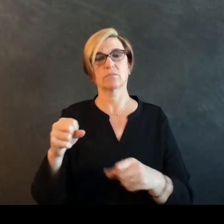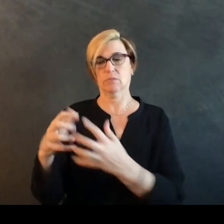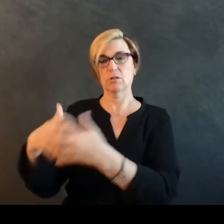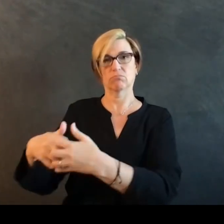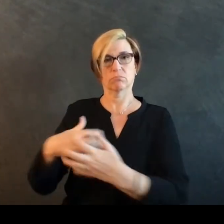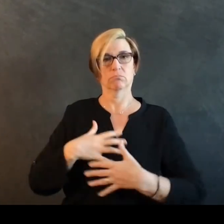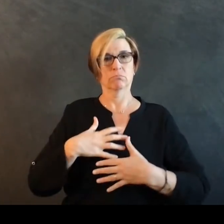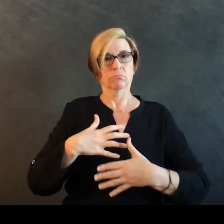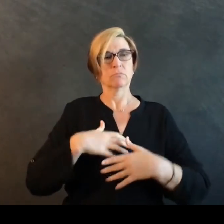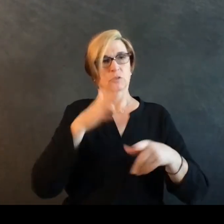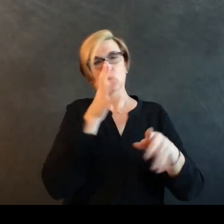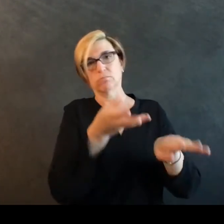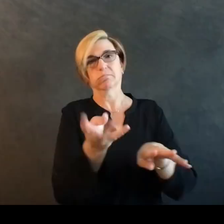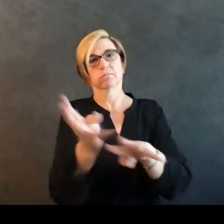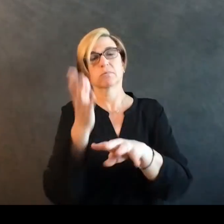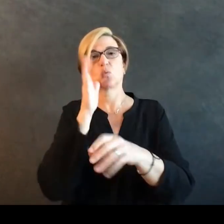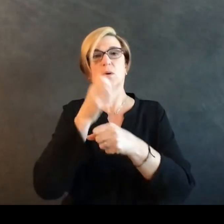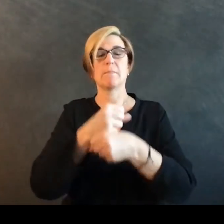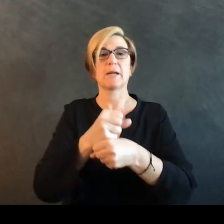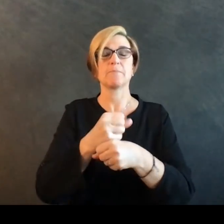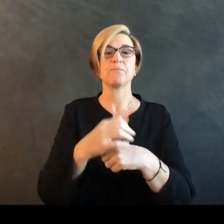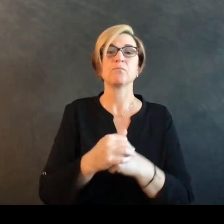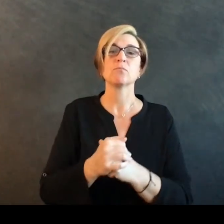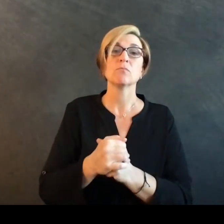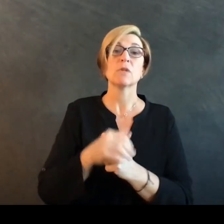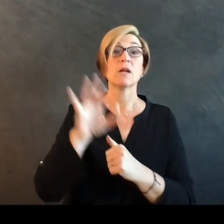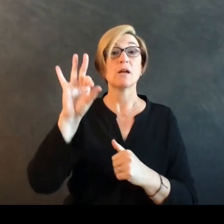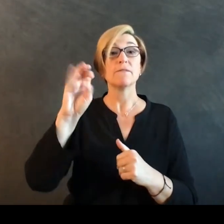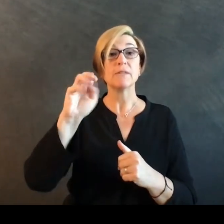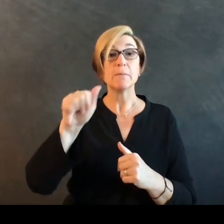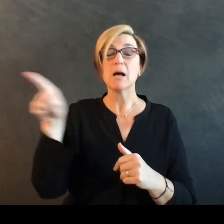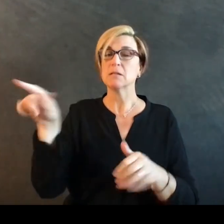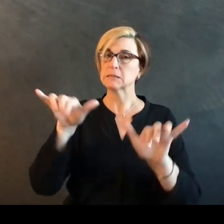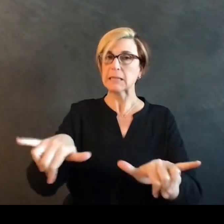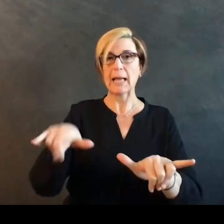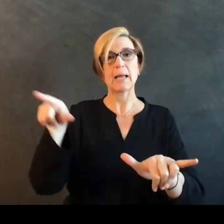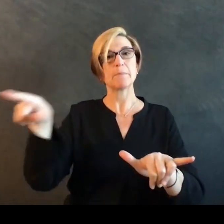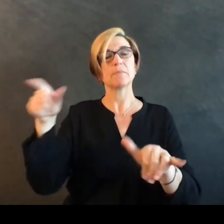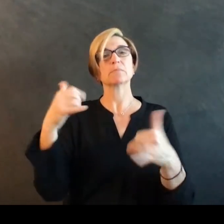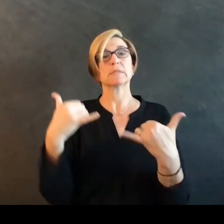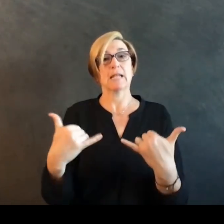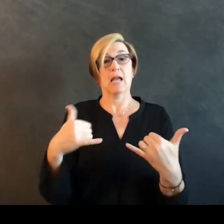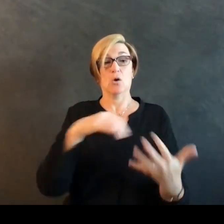continues to deliver resources to areas most affected by the virus including New